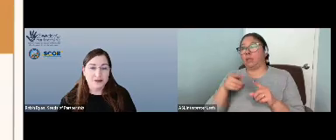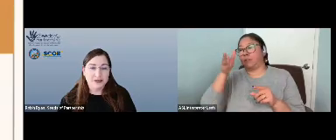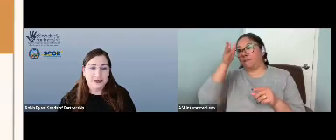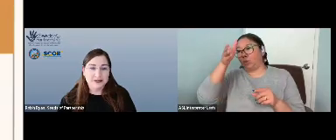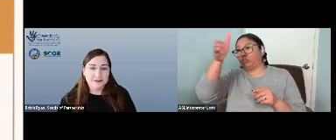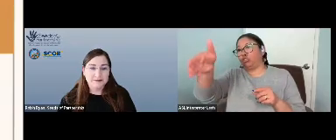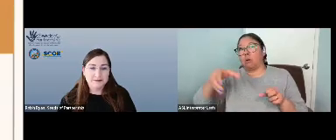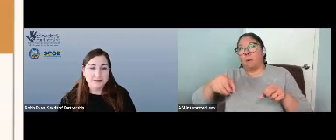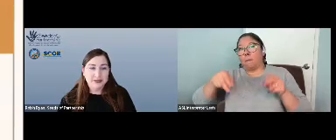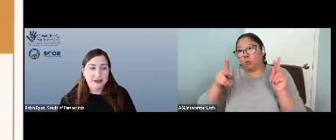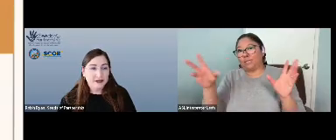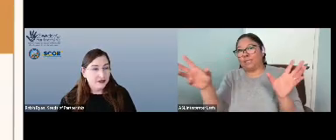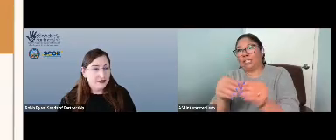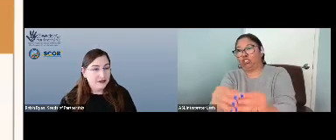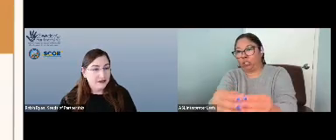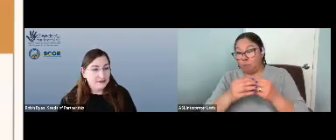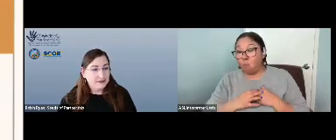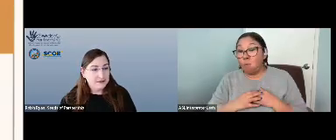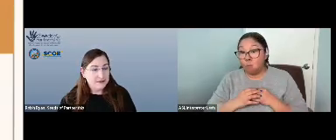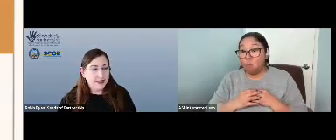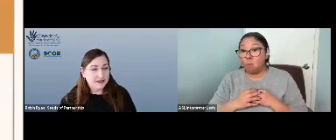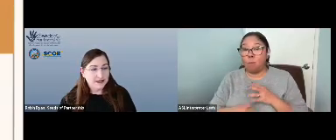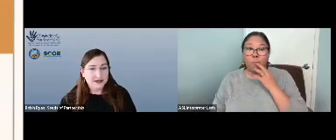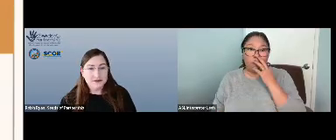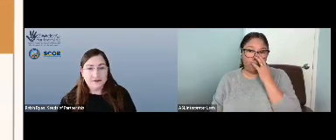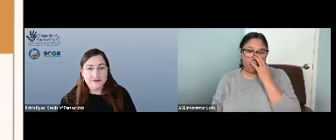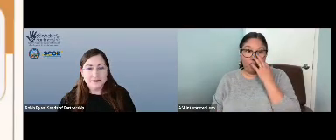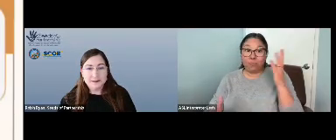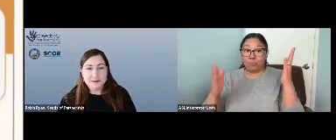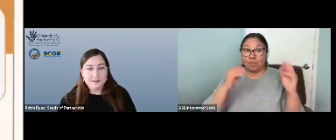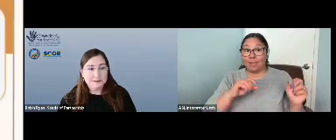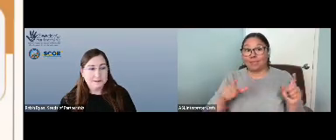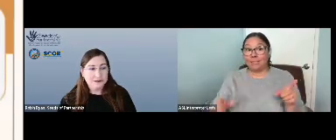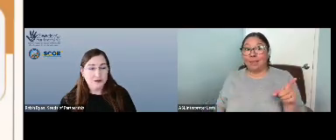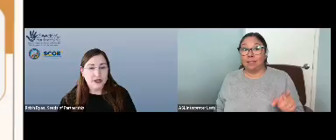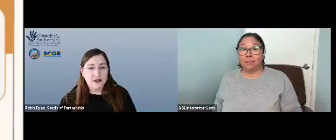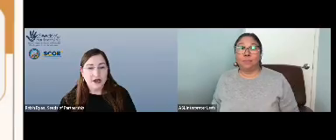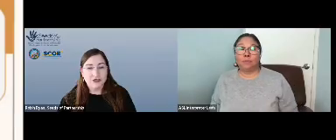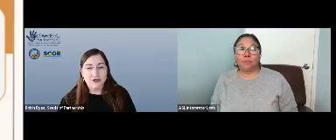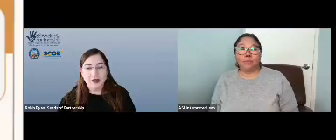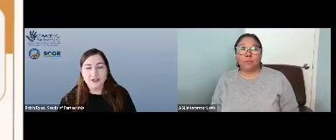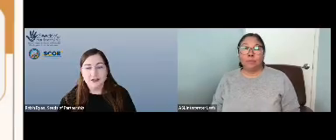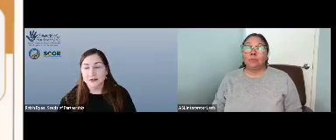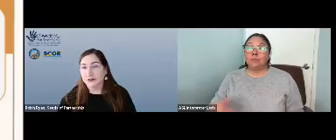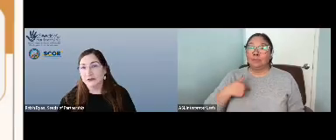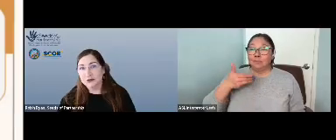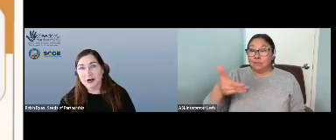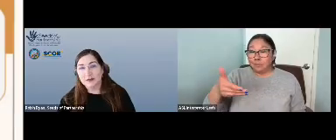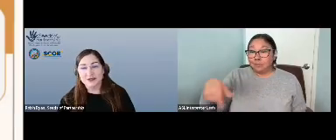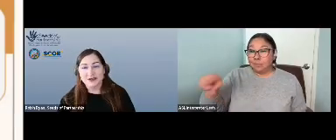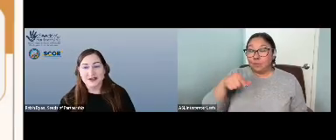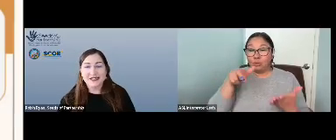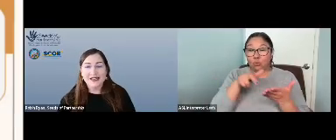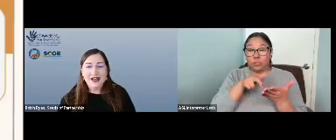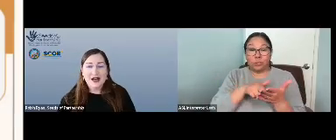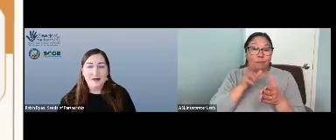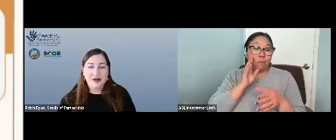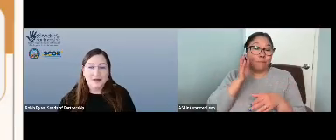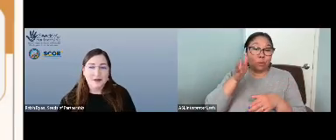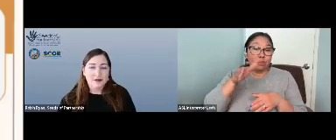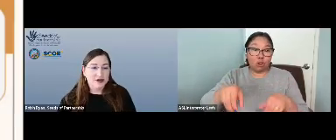um opportunities. Next slide. We invite you to register for a future opportunity upcoming